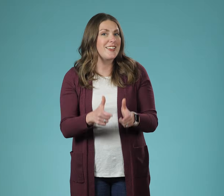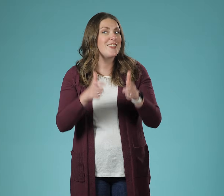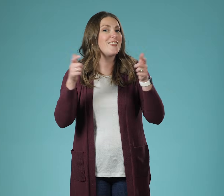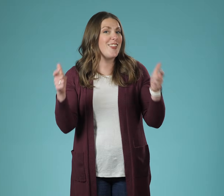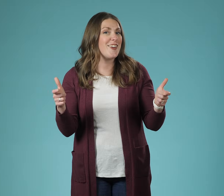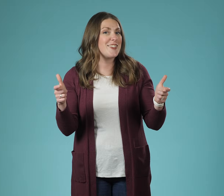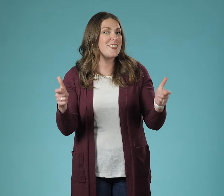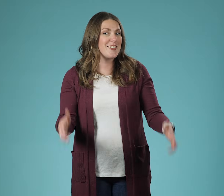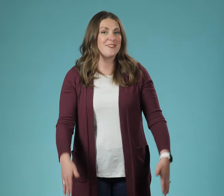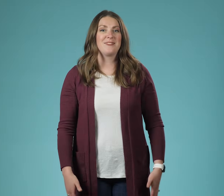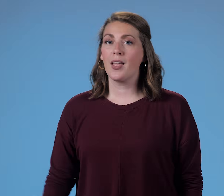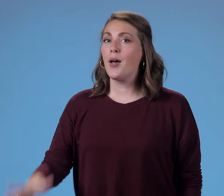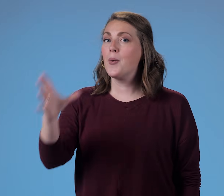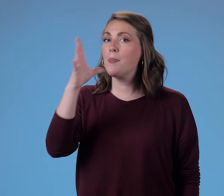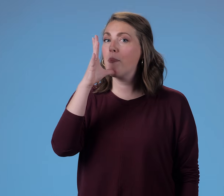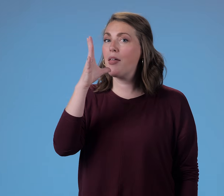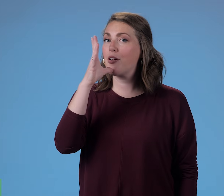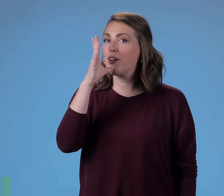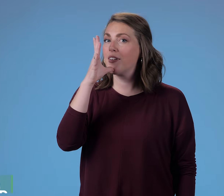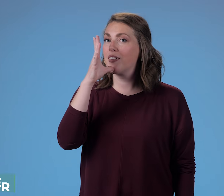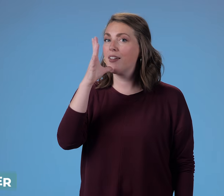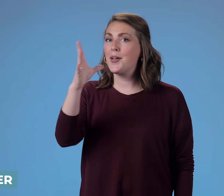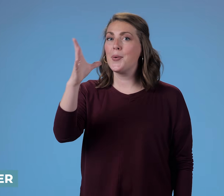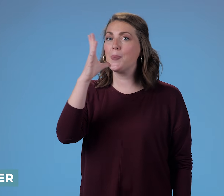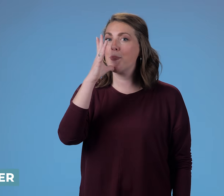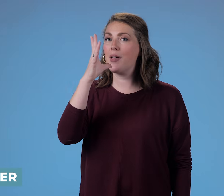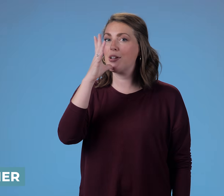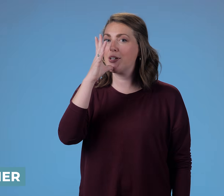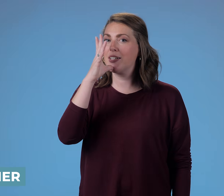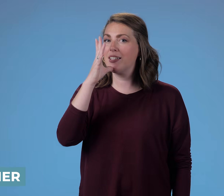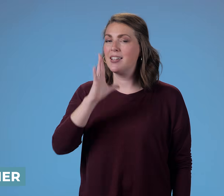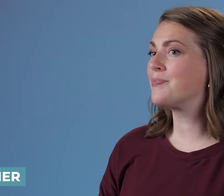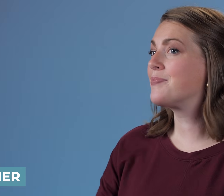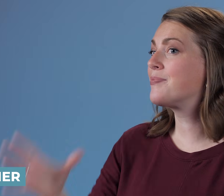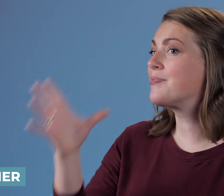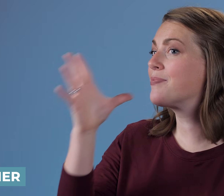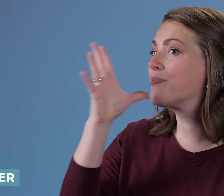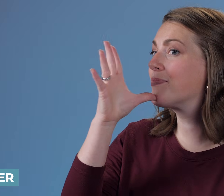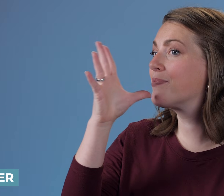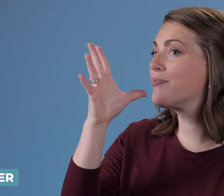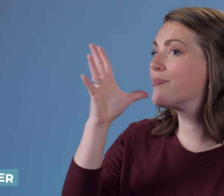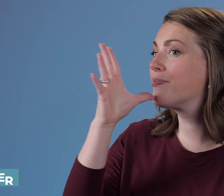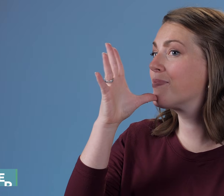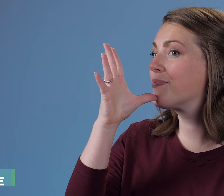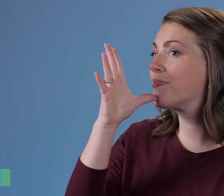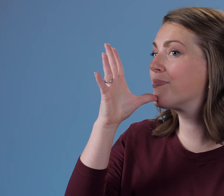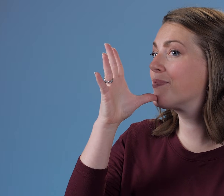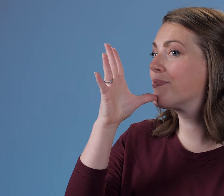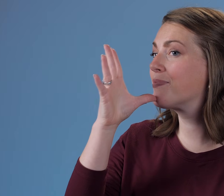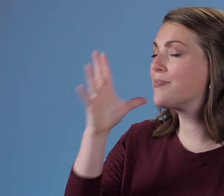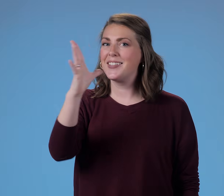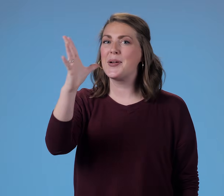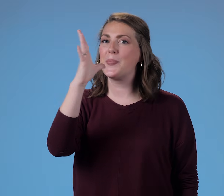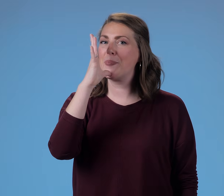Large. Mother. Mother. It's the five hand on your chin.